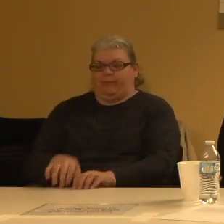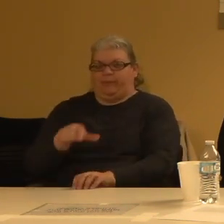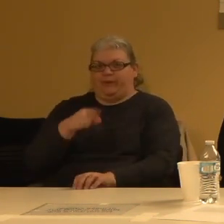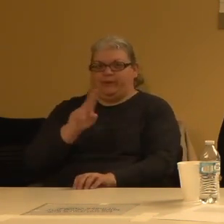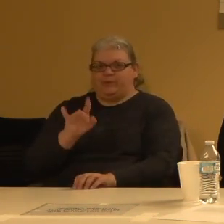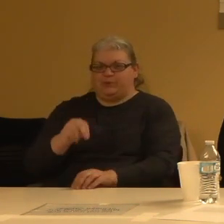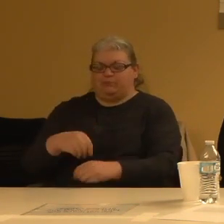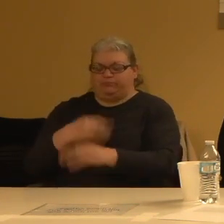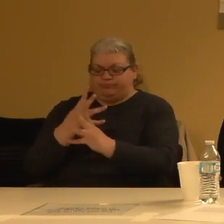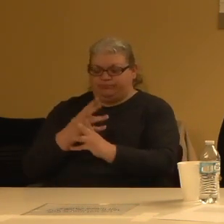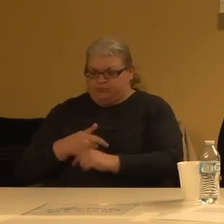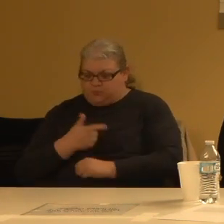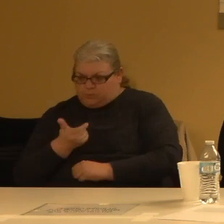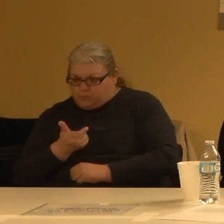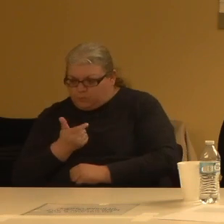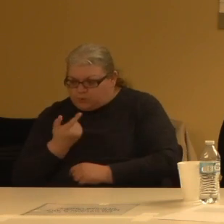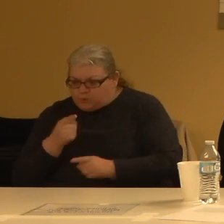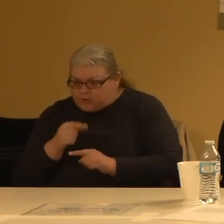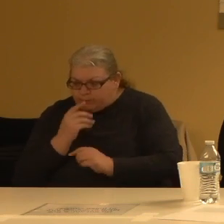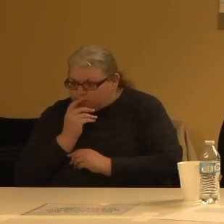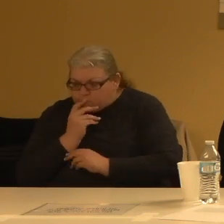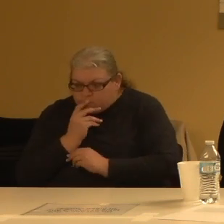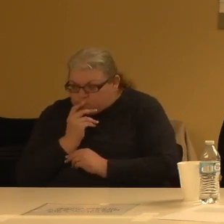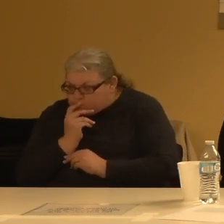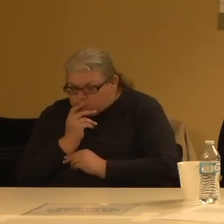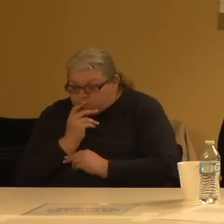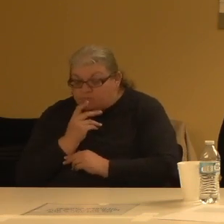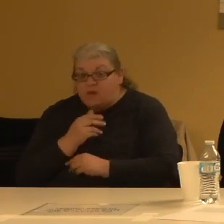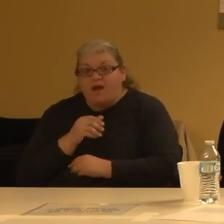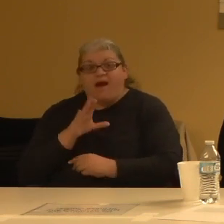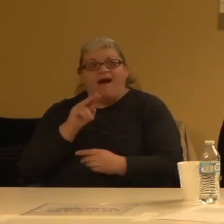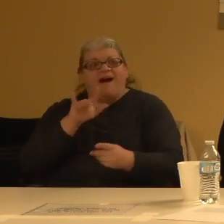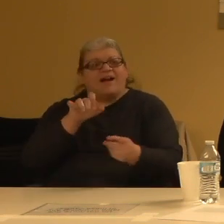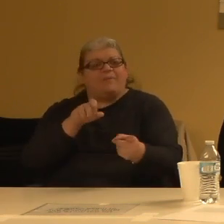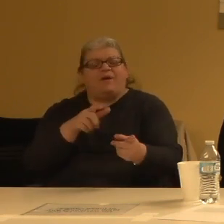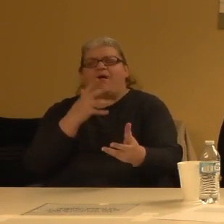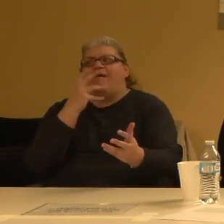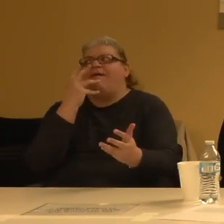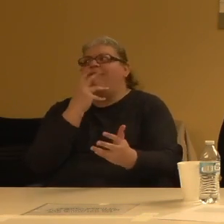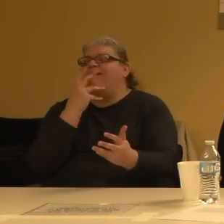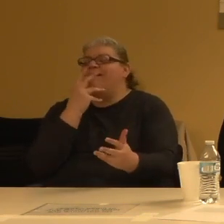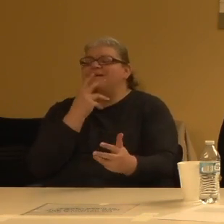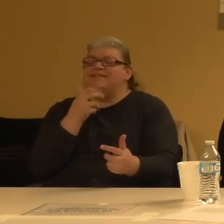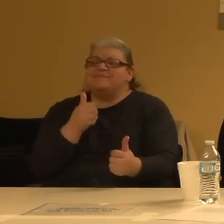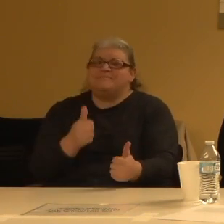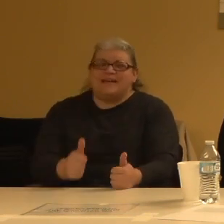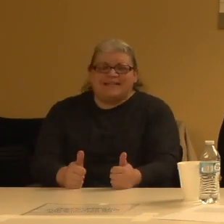And Camille was amazing! Because back to like, sometimes you just have to do it,